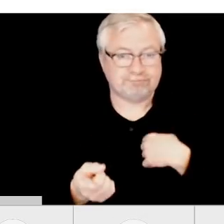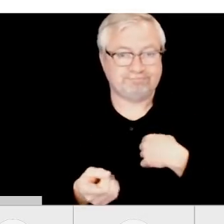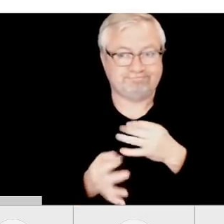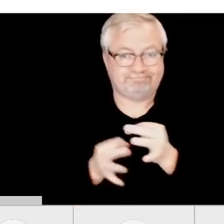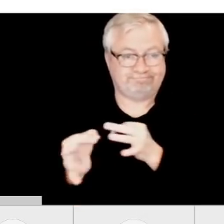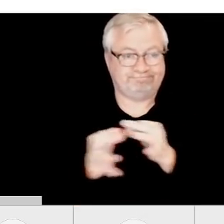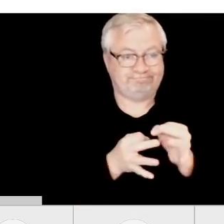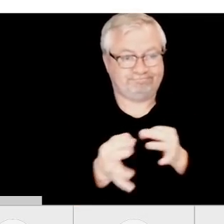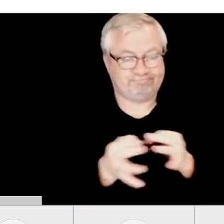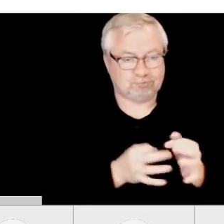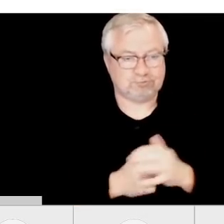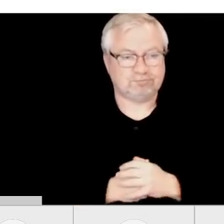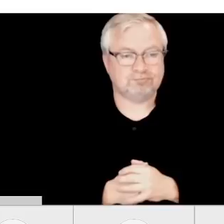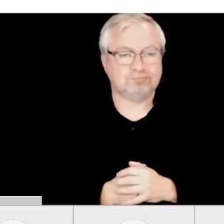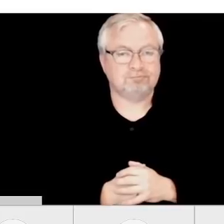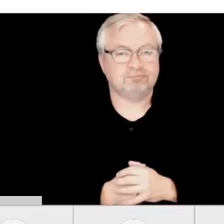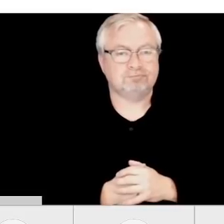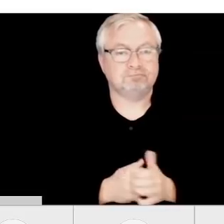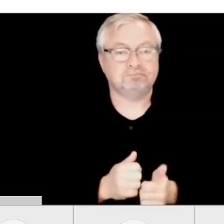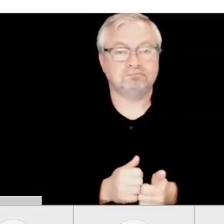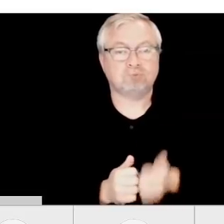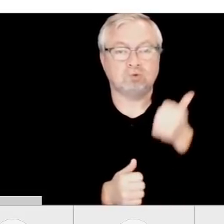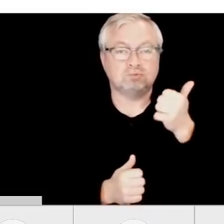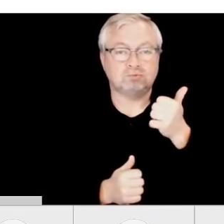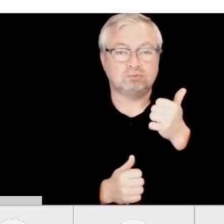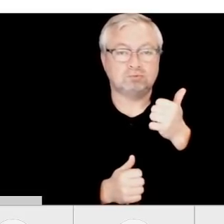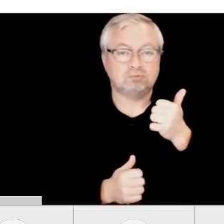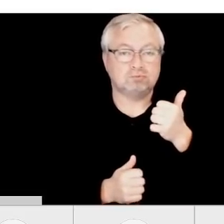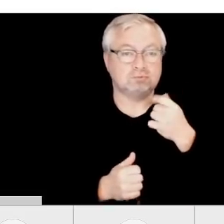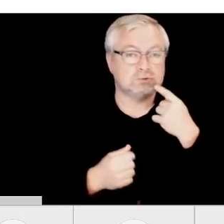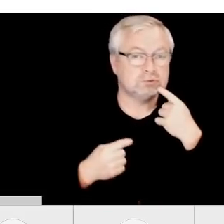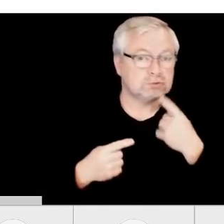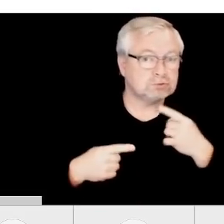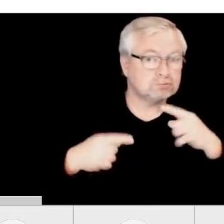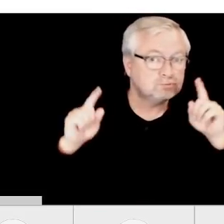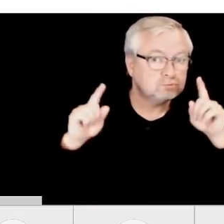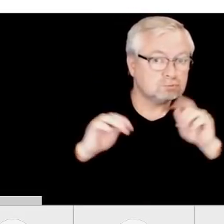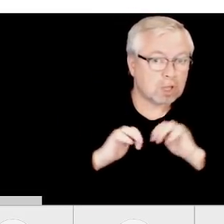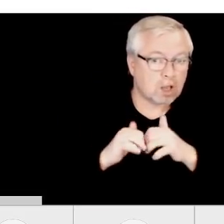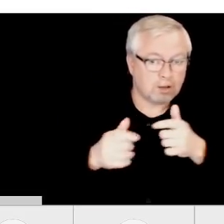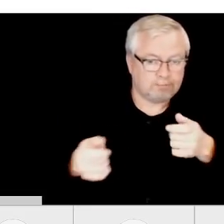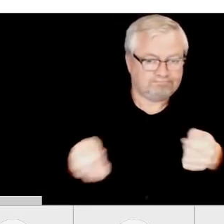the most effect from our mitigation strategy is to push out the curve to